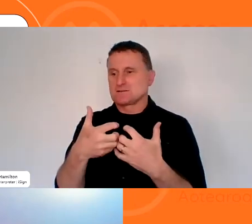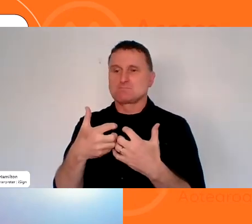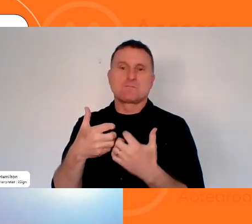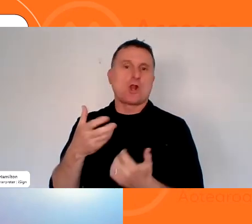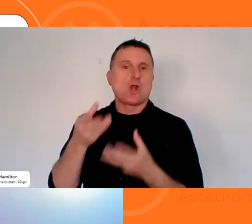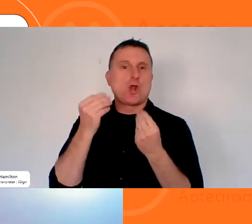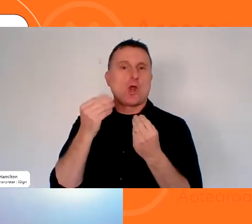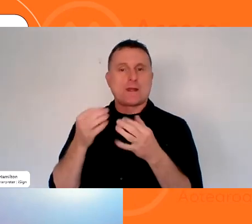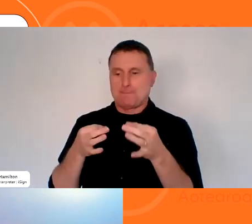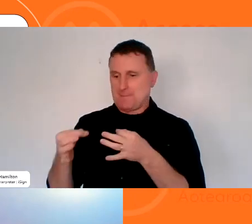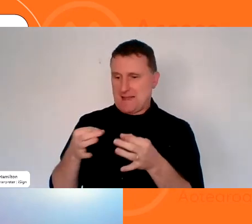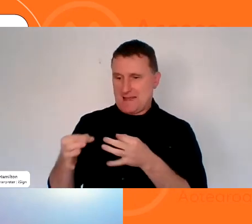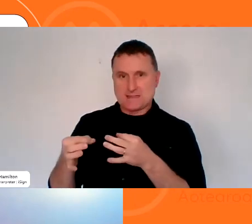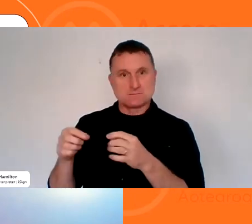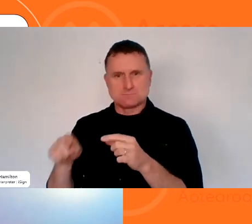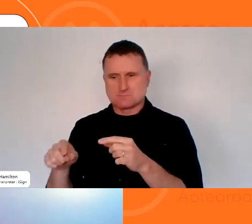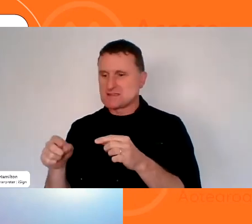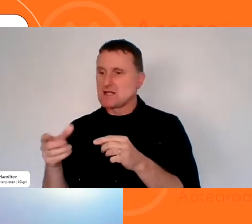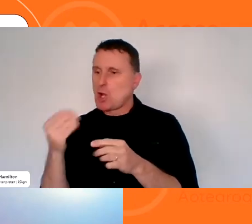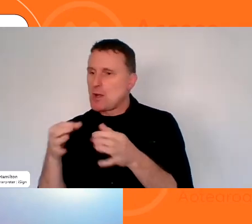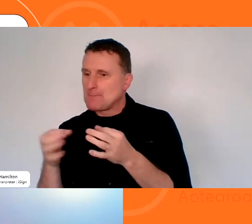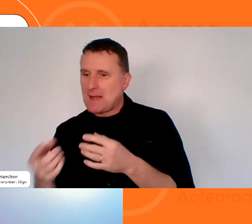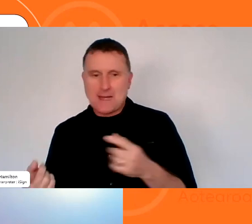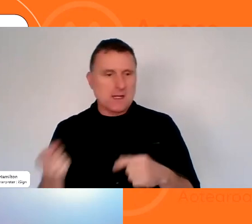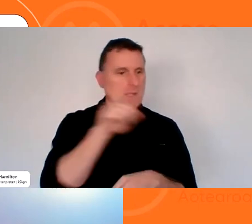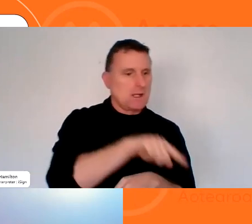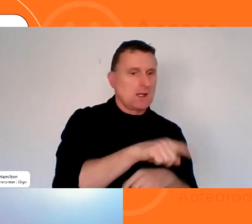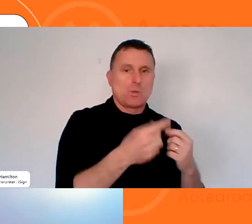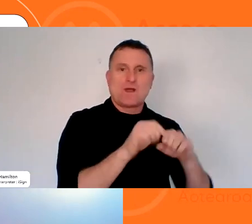vice versa. There is not enough money in the system as there is